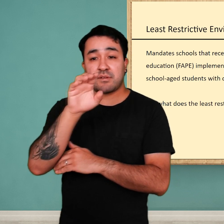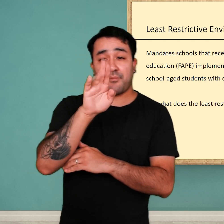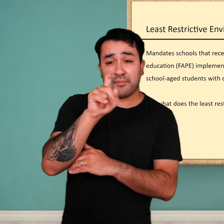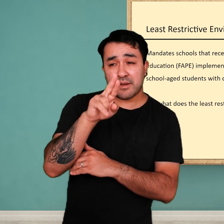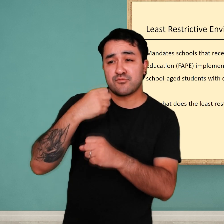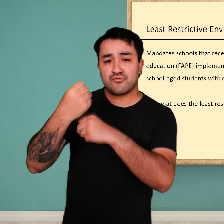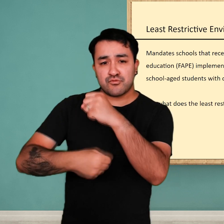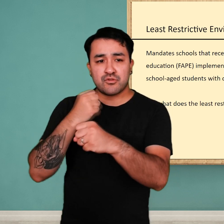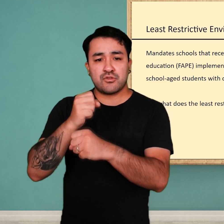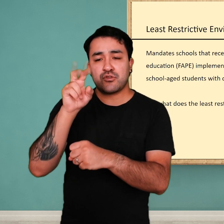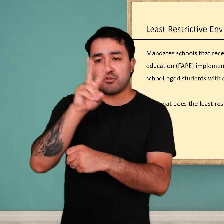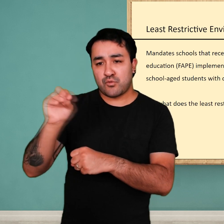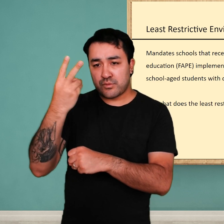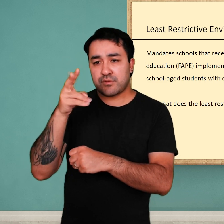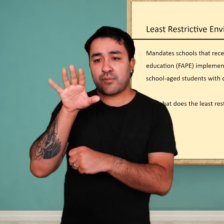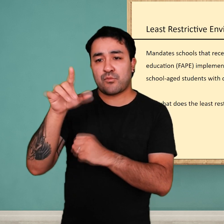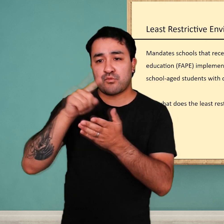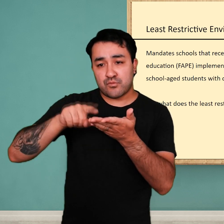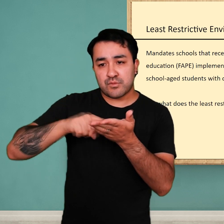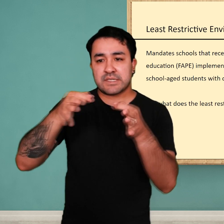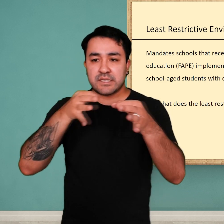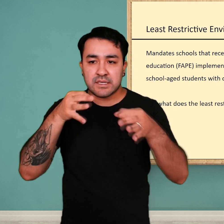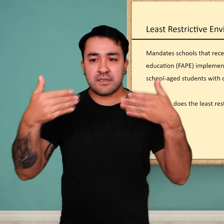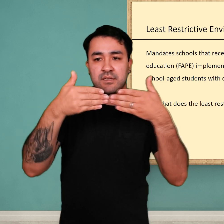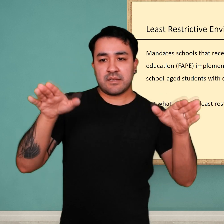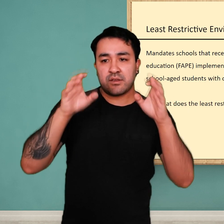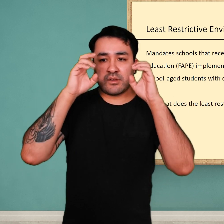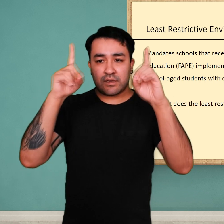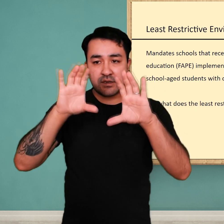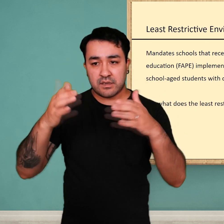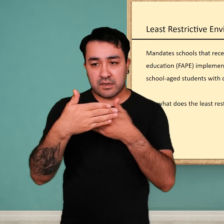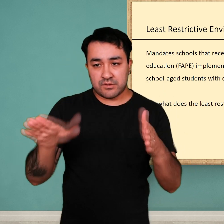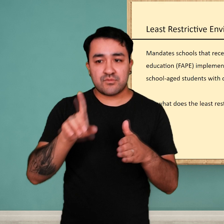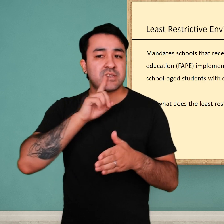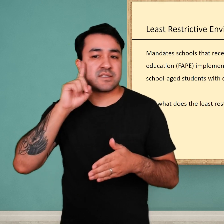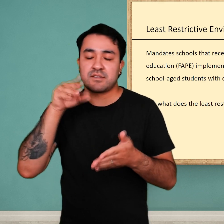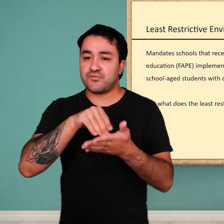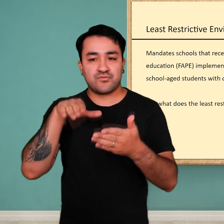However, as stated by Easterbrooks and Baker (2002), “for a large majority of [Deaf]